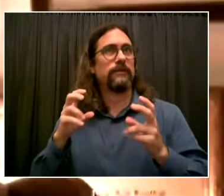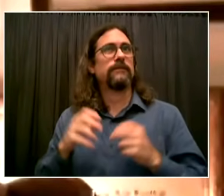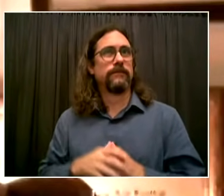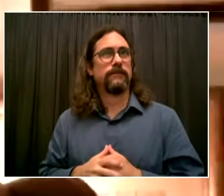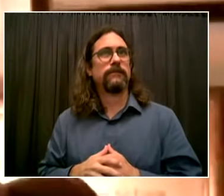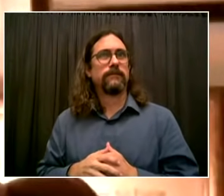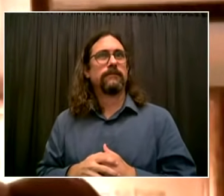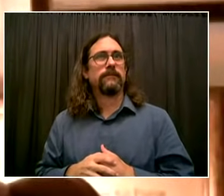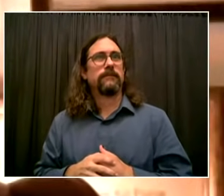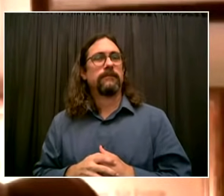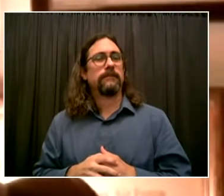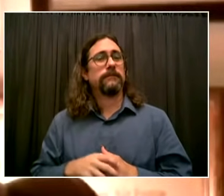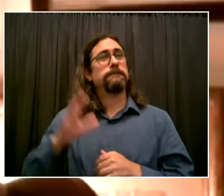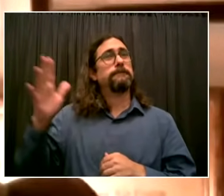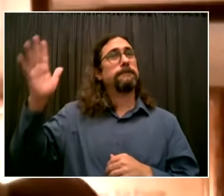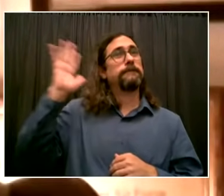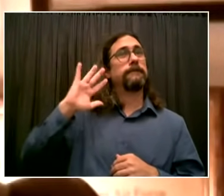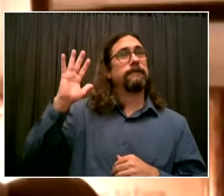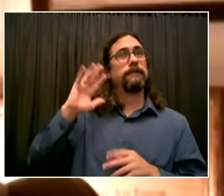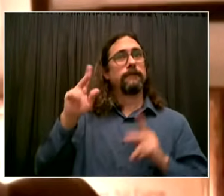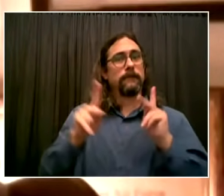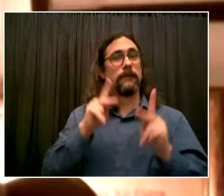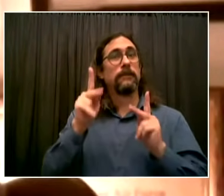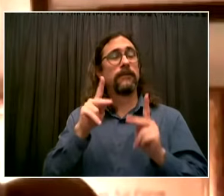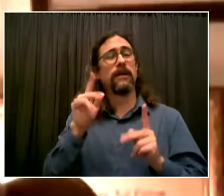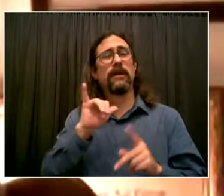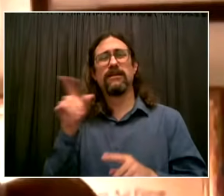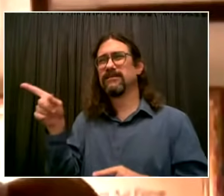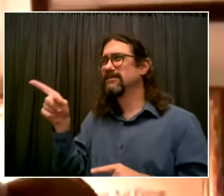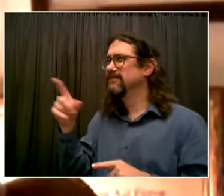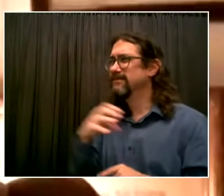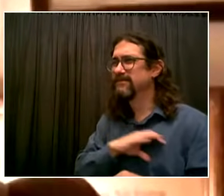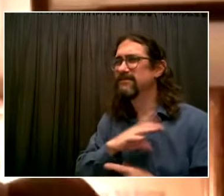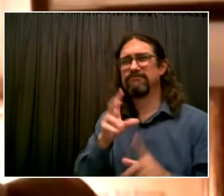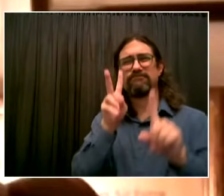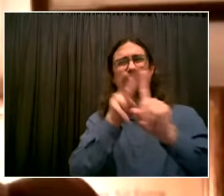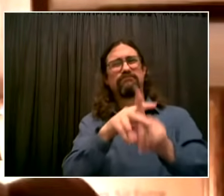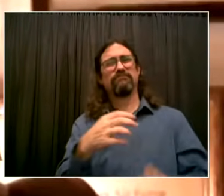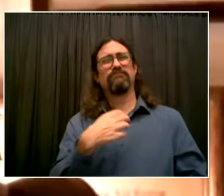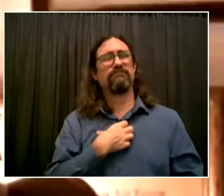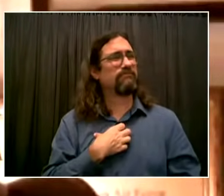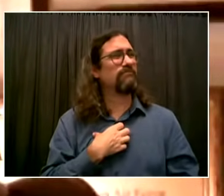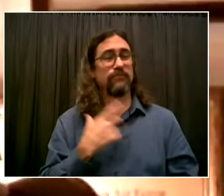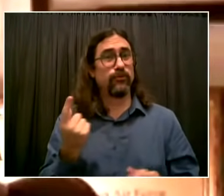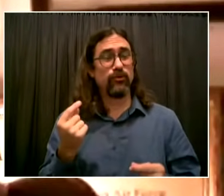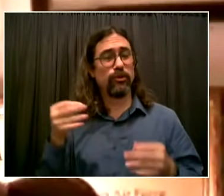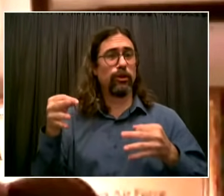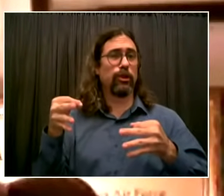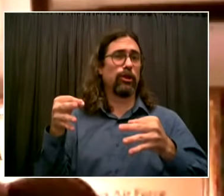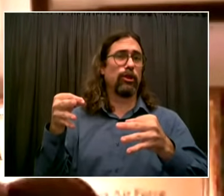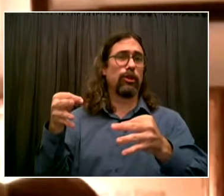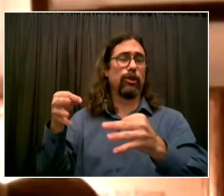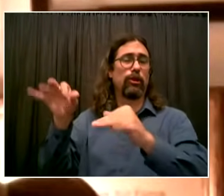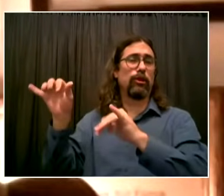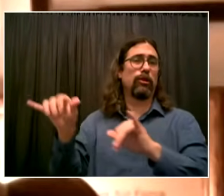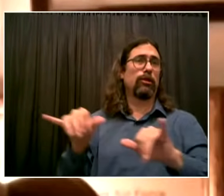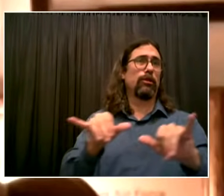EPOPLE WHO WERE NOT REALLY INVOLVED, THEY LEFT SADLY. AND FOR EXAMPLE,